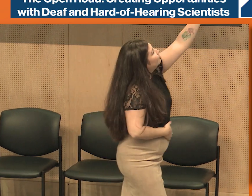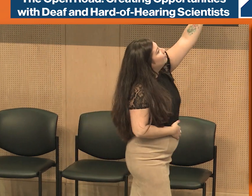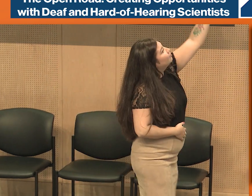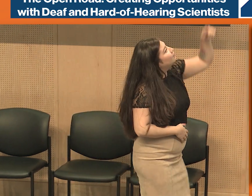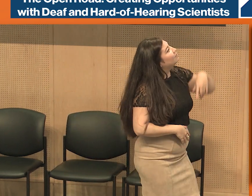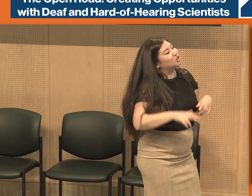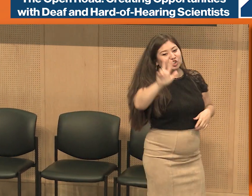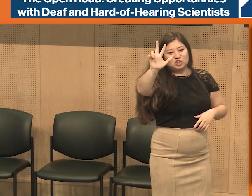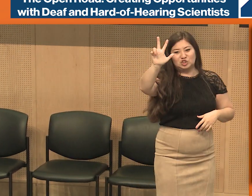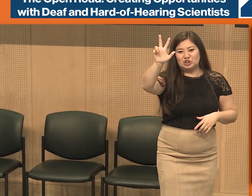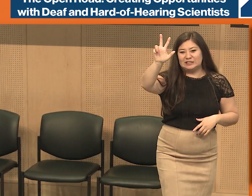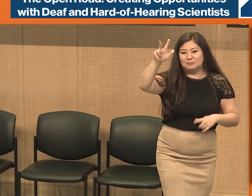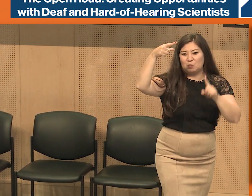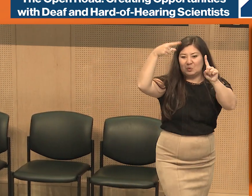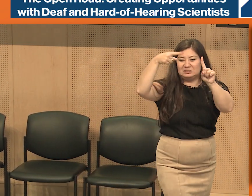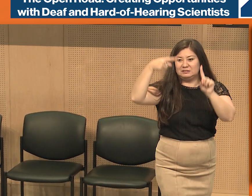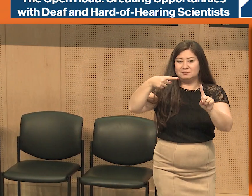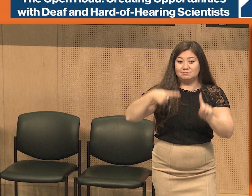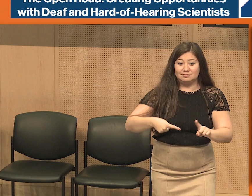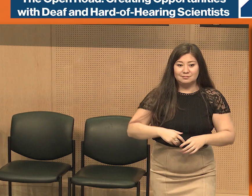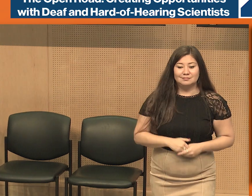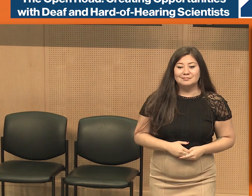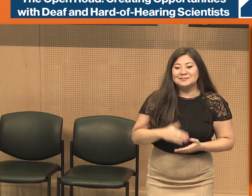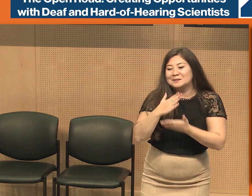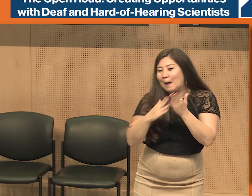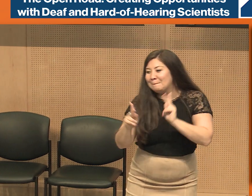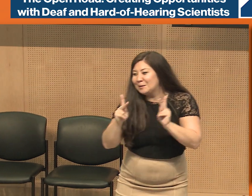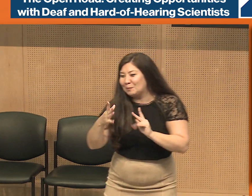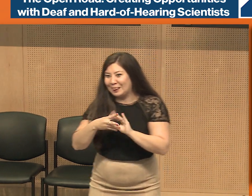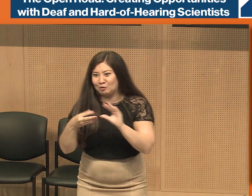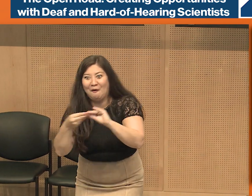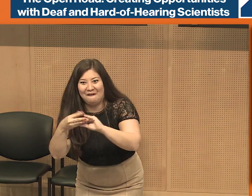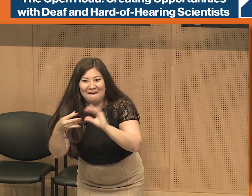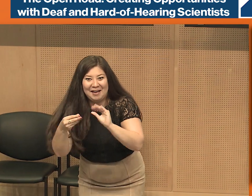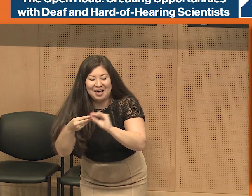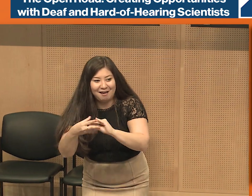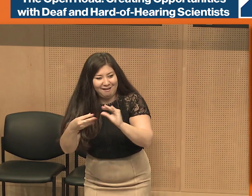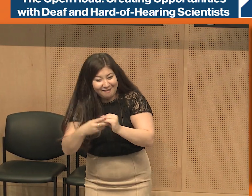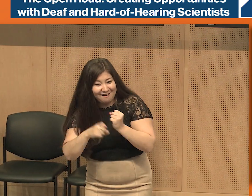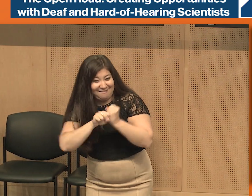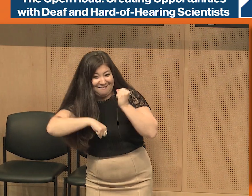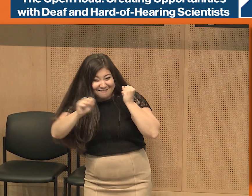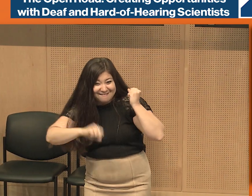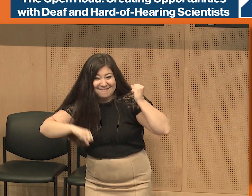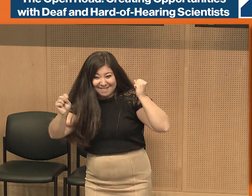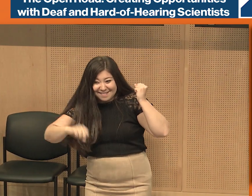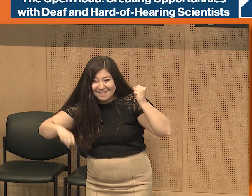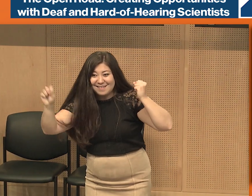So. If you focus on the big picture, I suggest you share a maximum of 3 points.